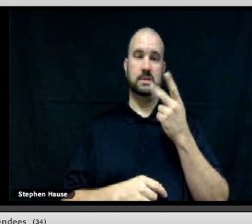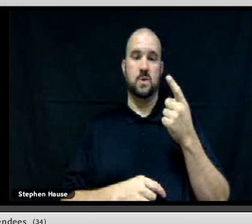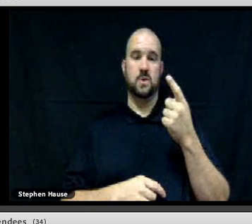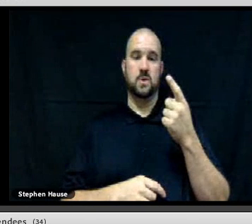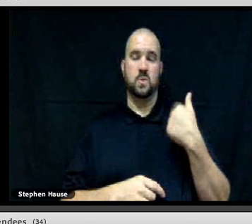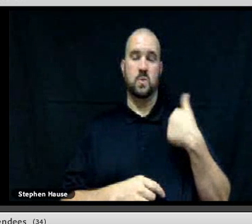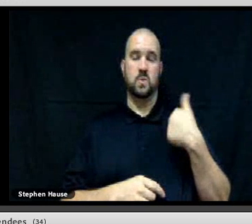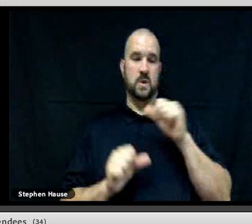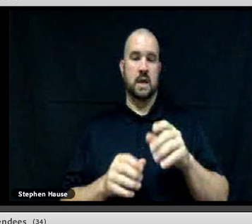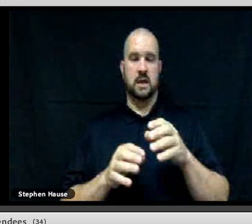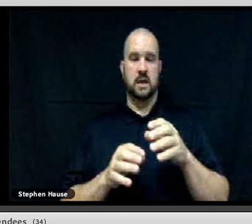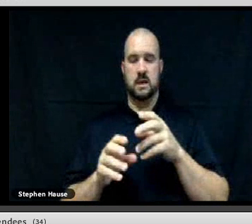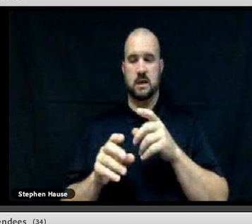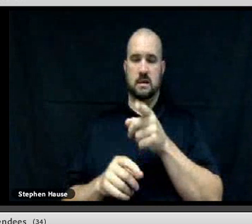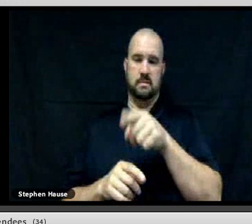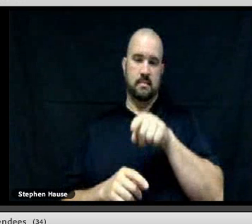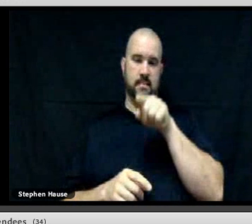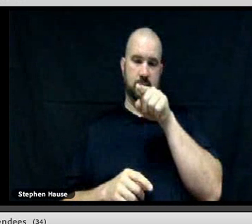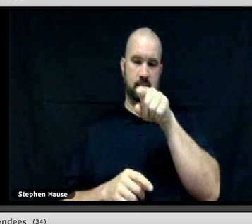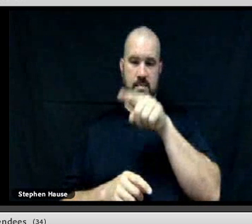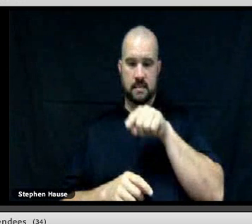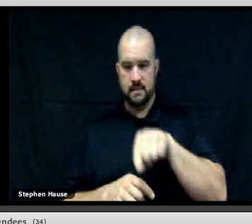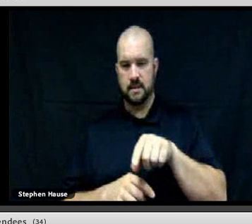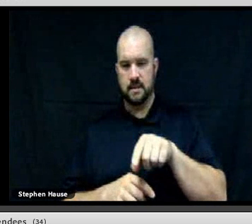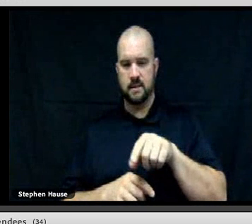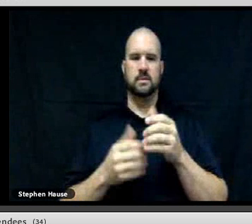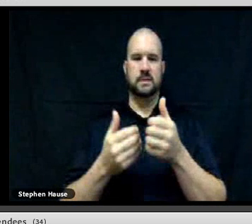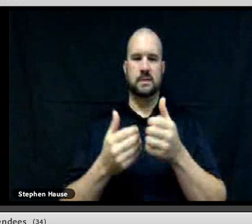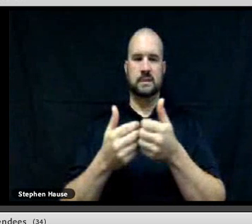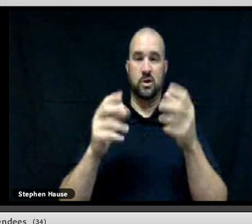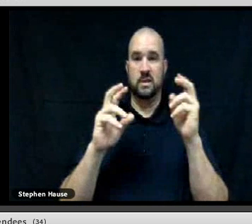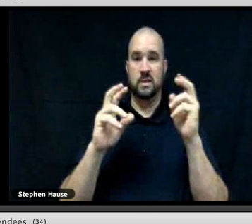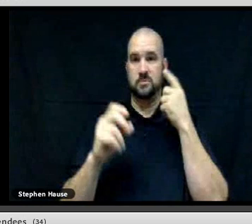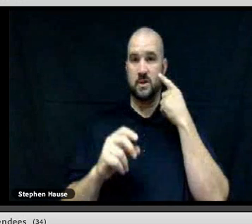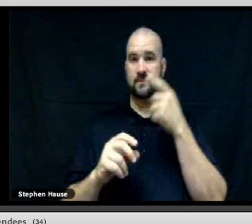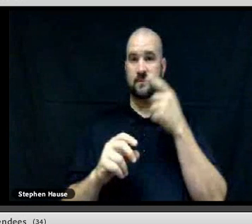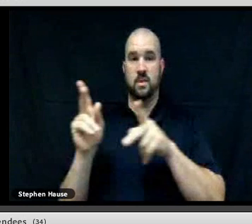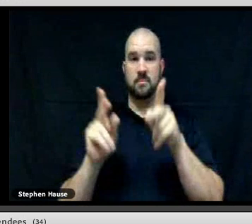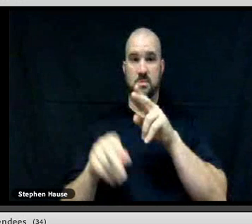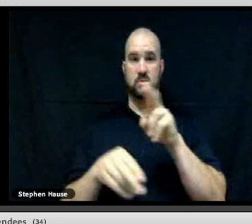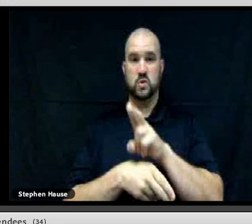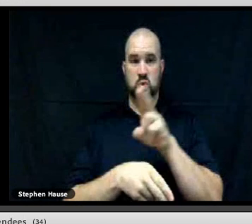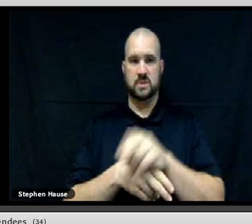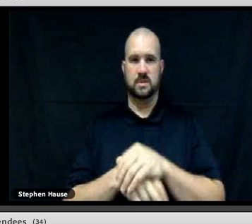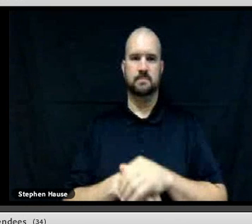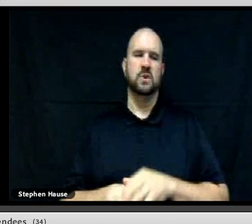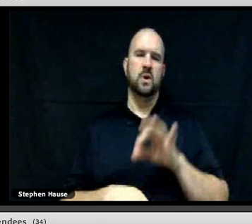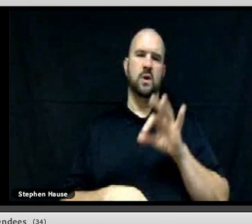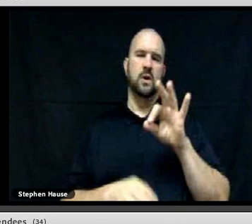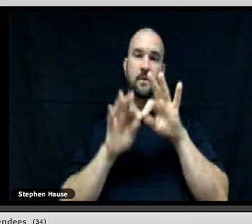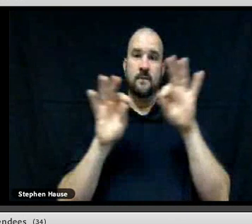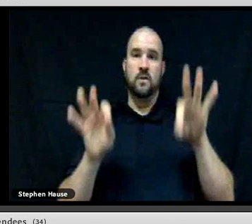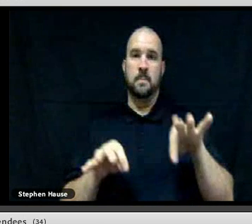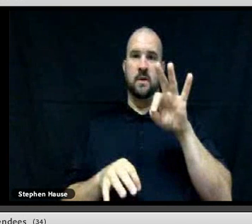Uh, format is another one that can be a confusing and misused field for a lot of people.